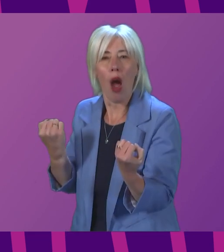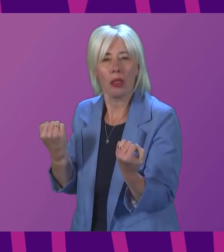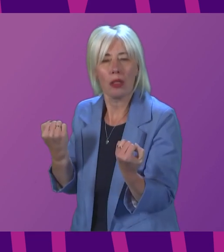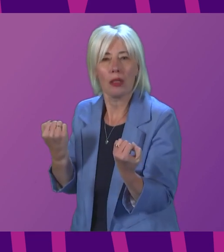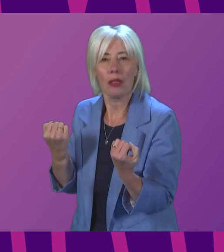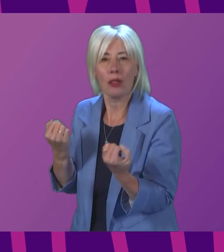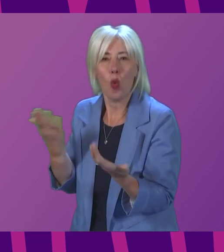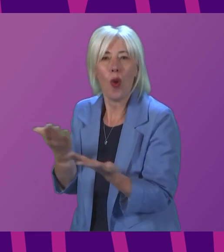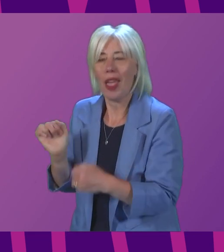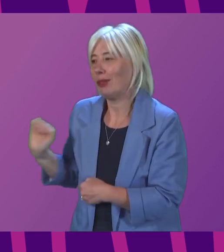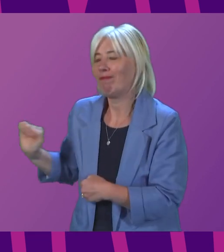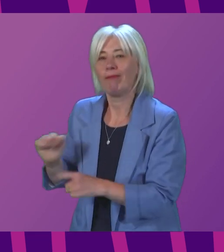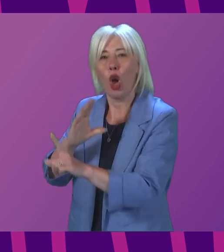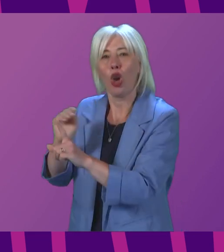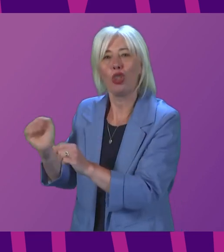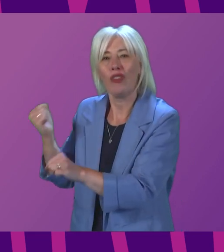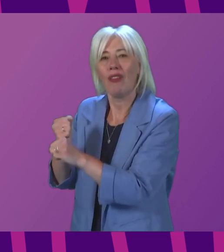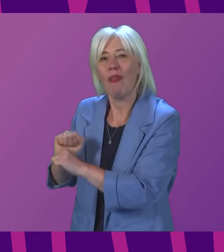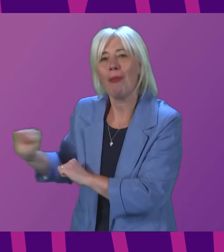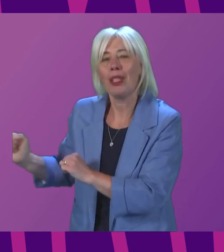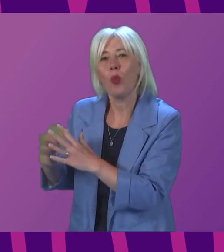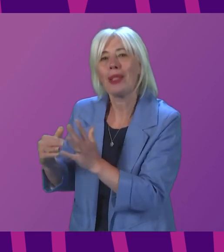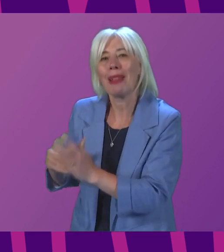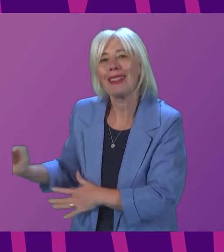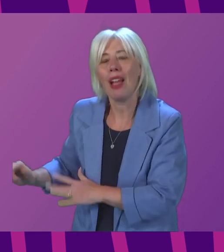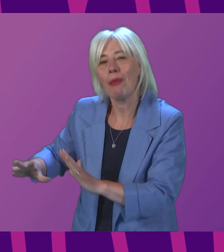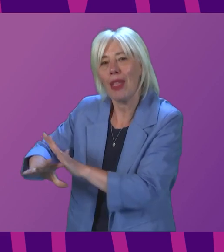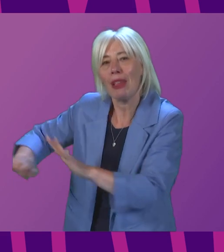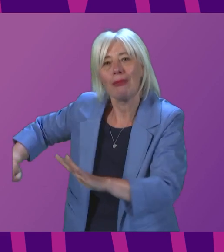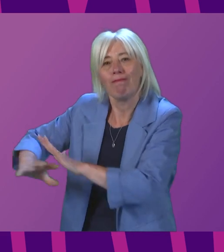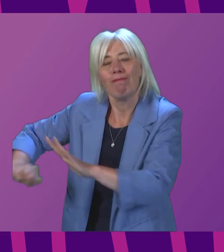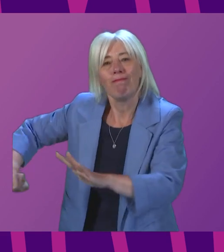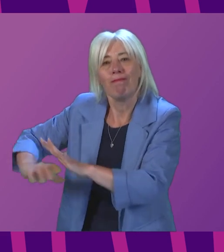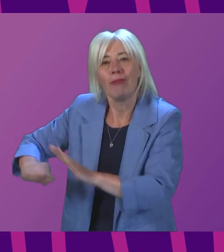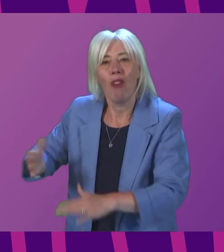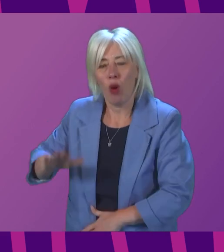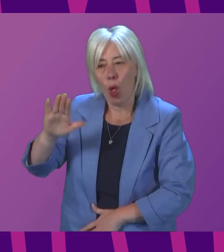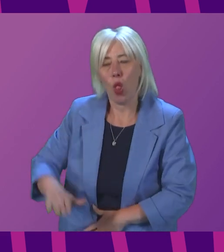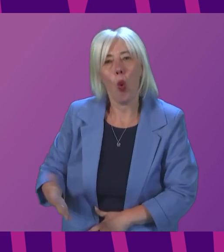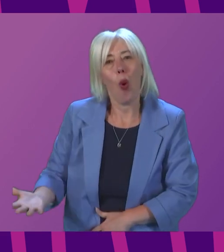lie in the hands of a Conservative Government at Westminster that is taking money away from the lowest-income families.